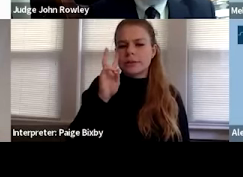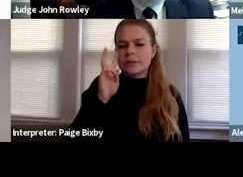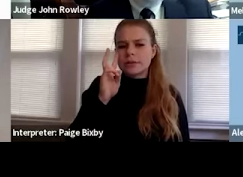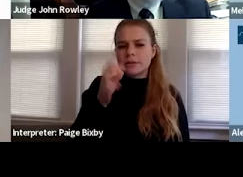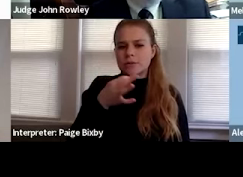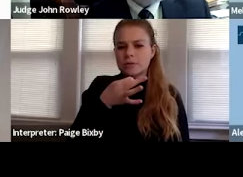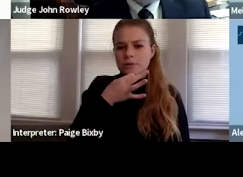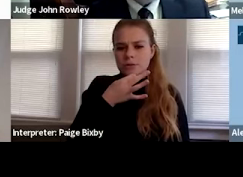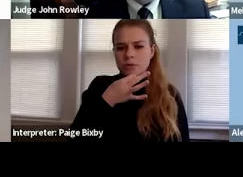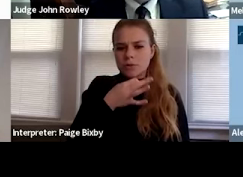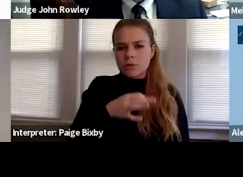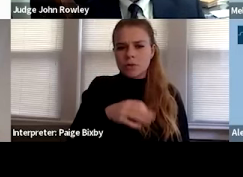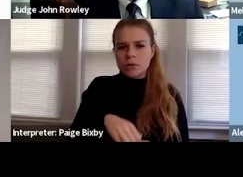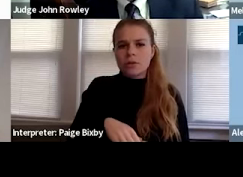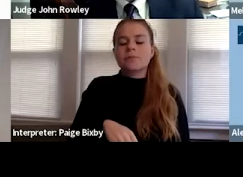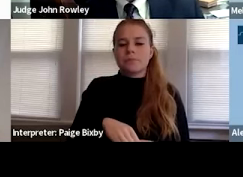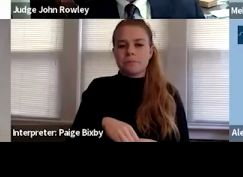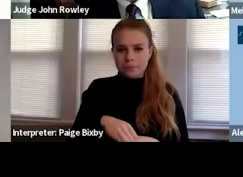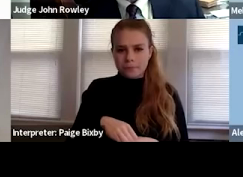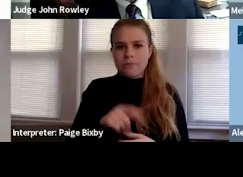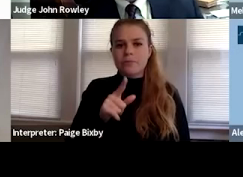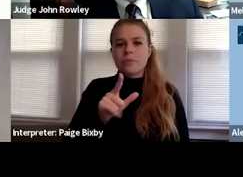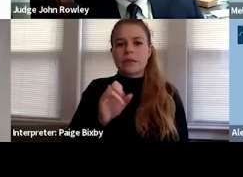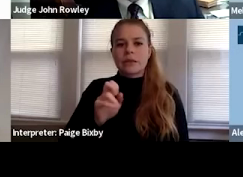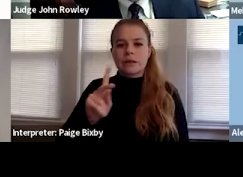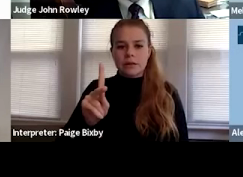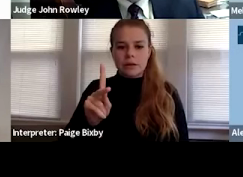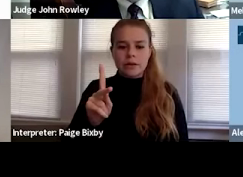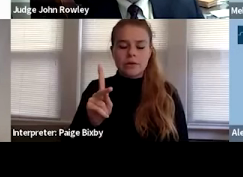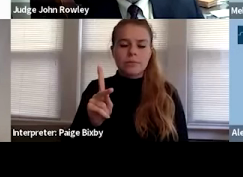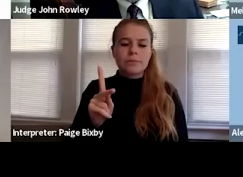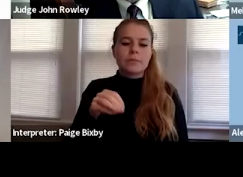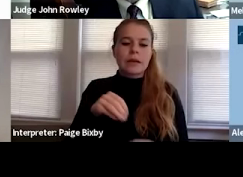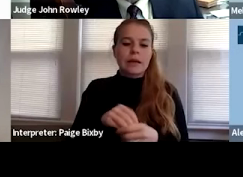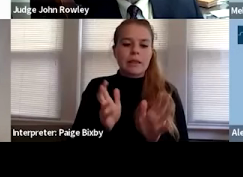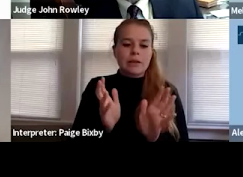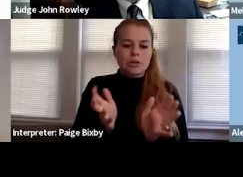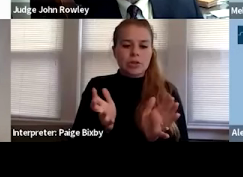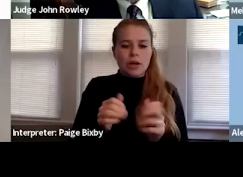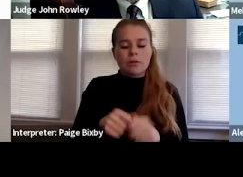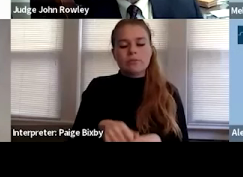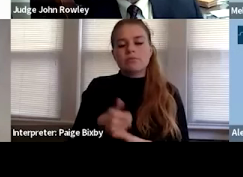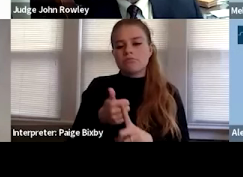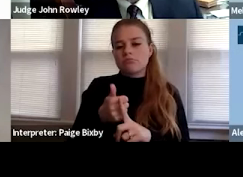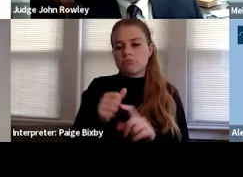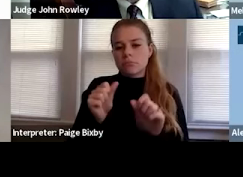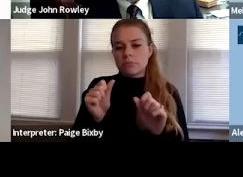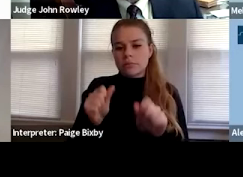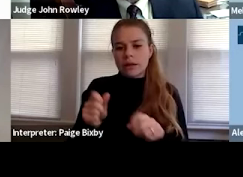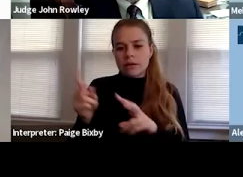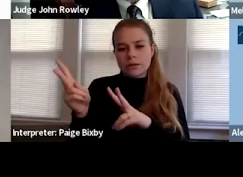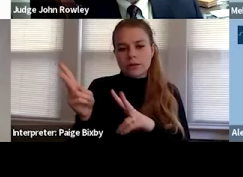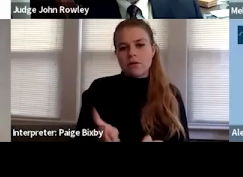we're gonna have a link drop down into the chat where you can click and download this certificate.